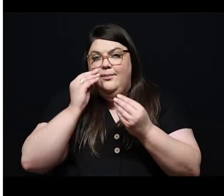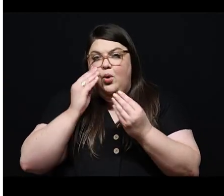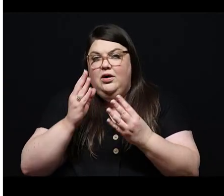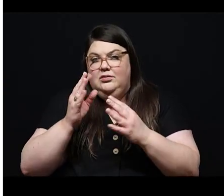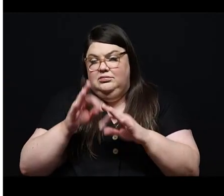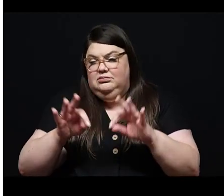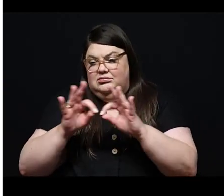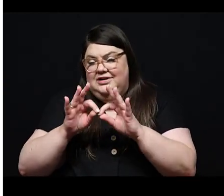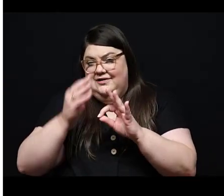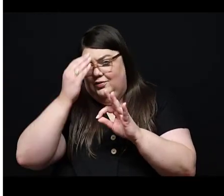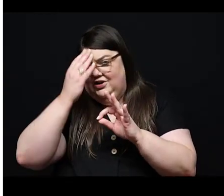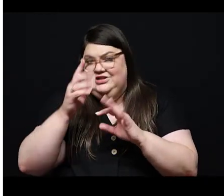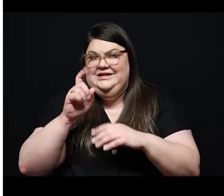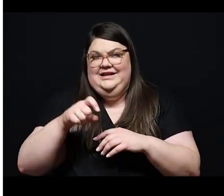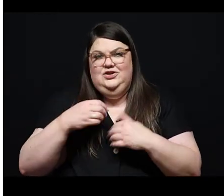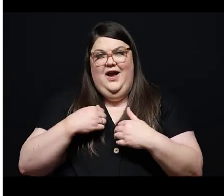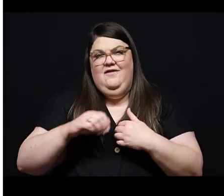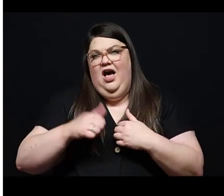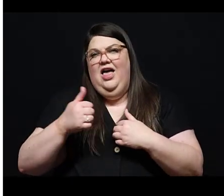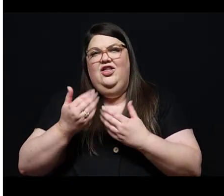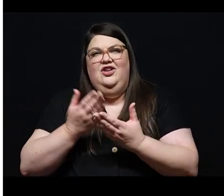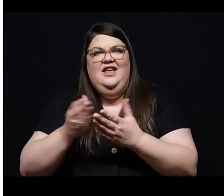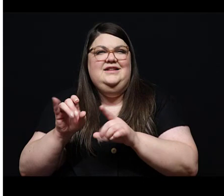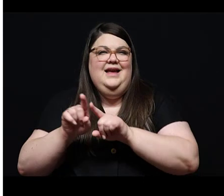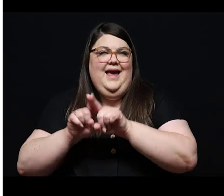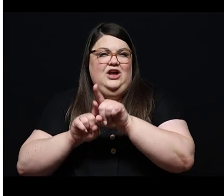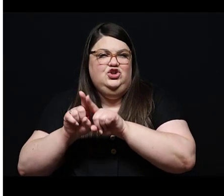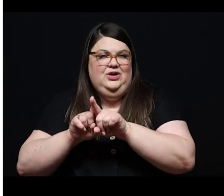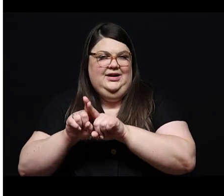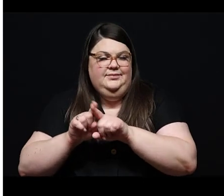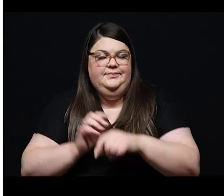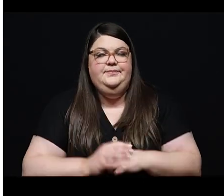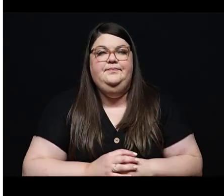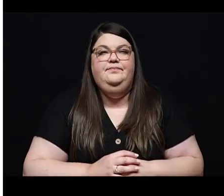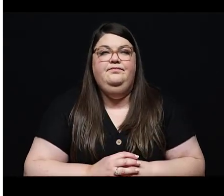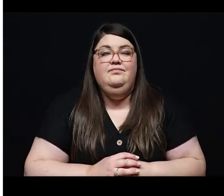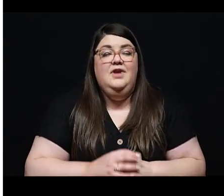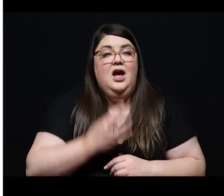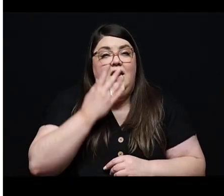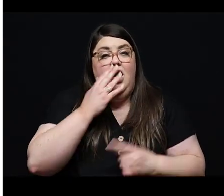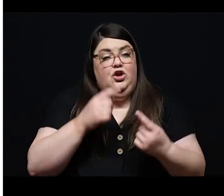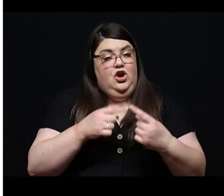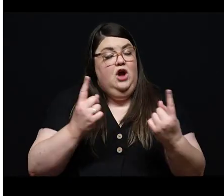representation such as an asterisk (*). Color contrast is also important. Color